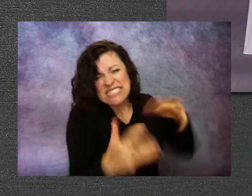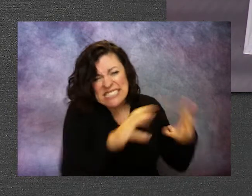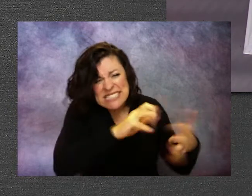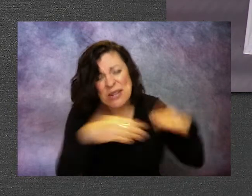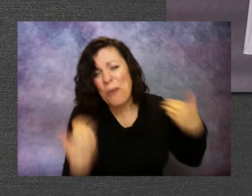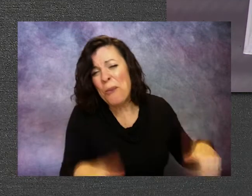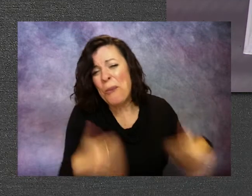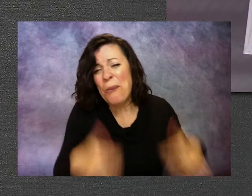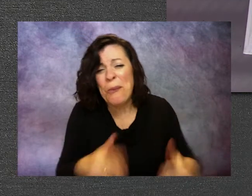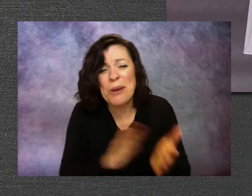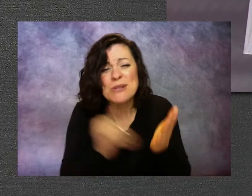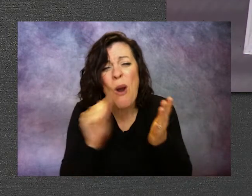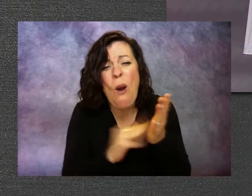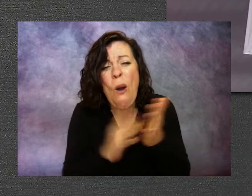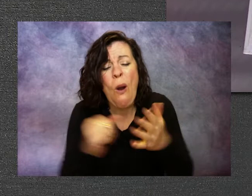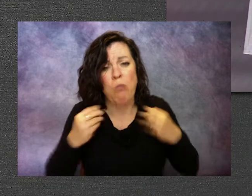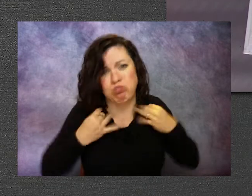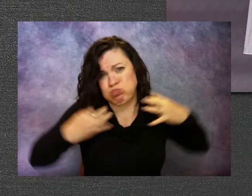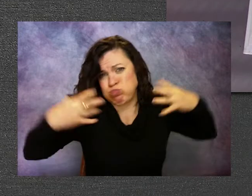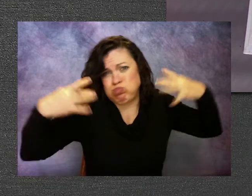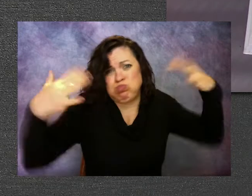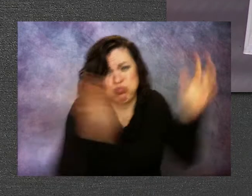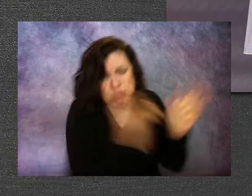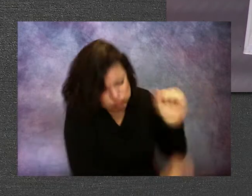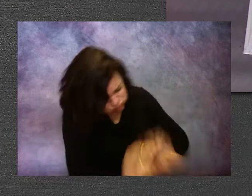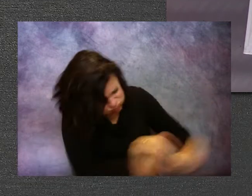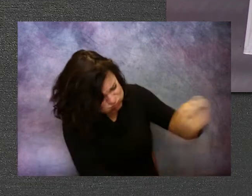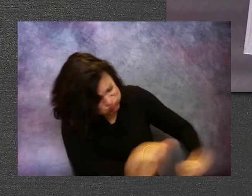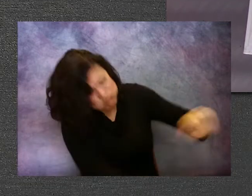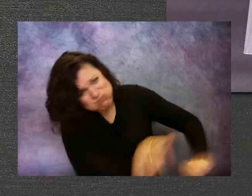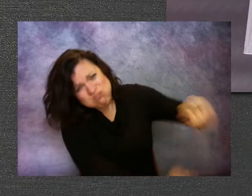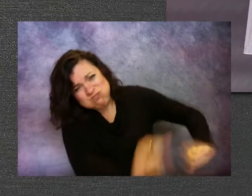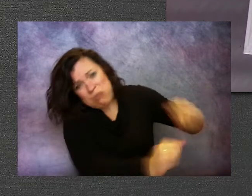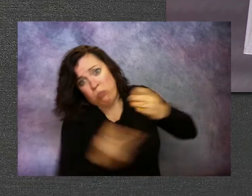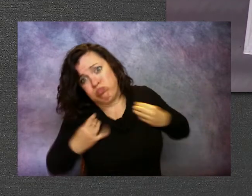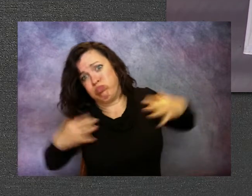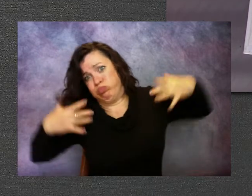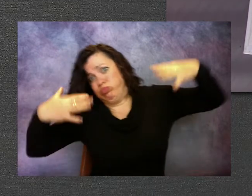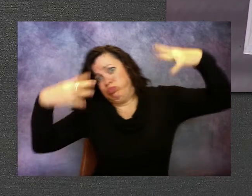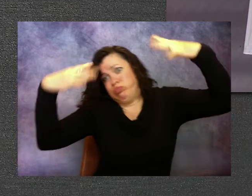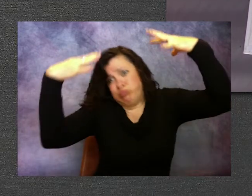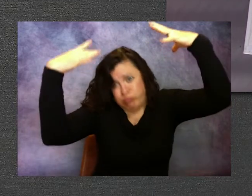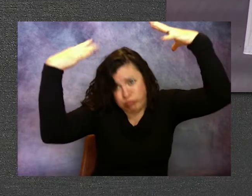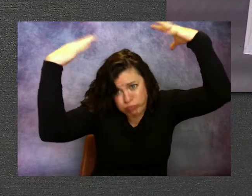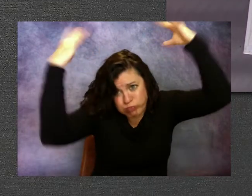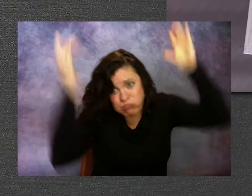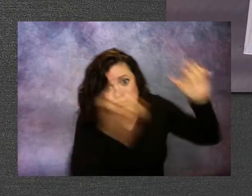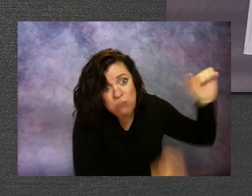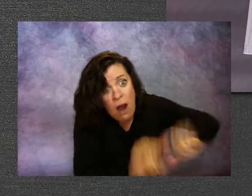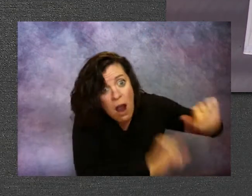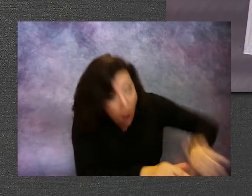It worked like magic. As soon as the children started to scrub, they began shouting, "Mommy, Daddy, look, look, come quick,